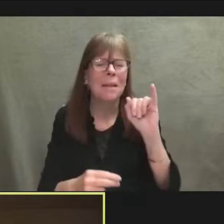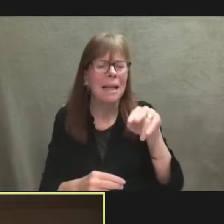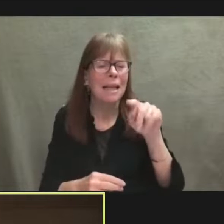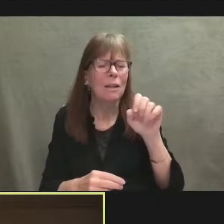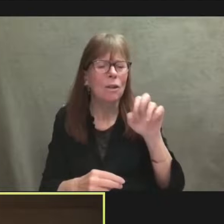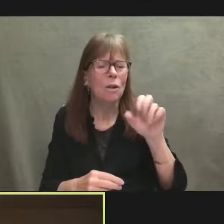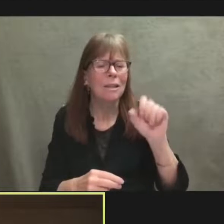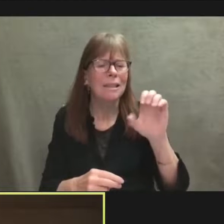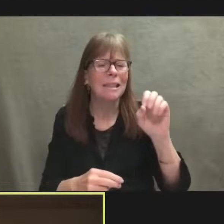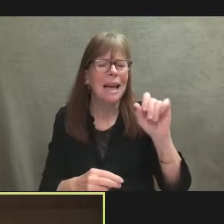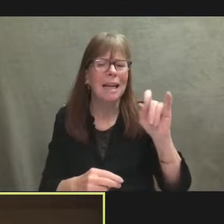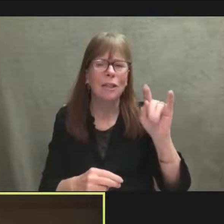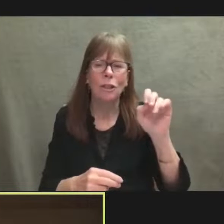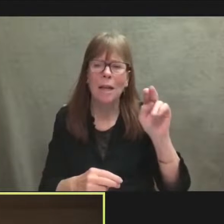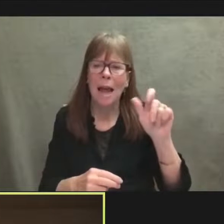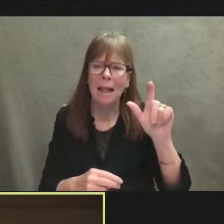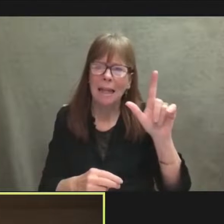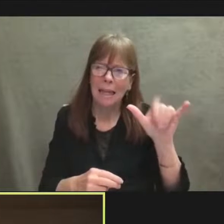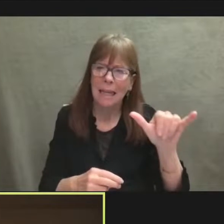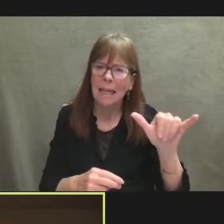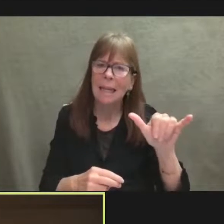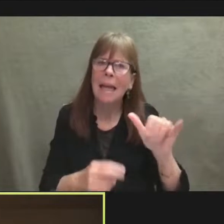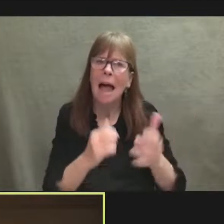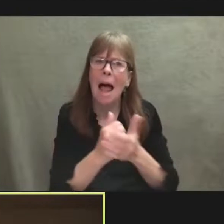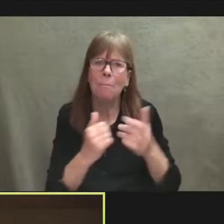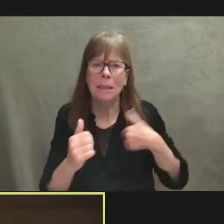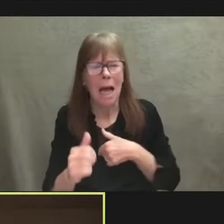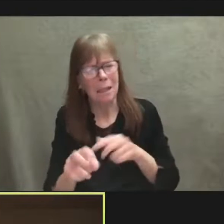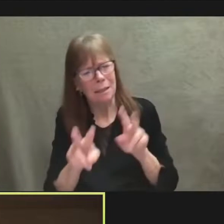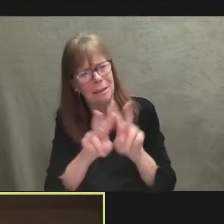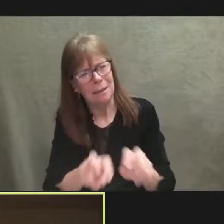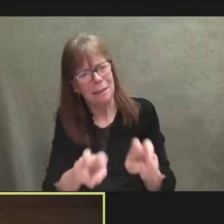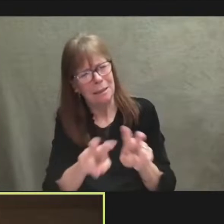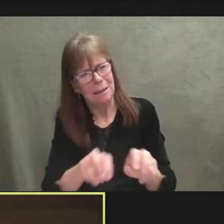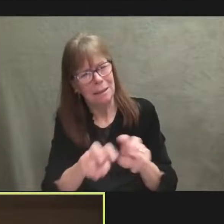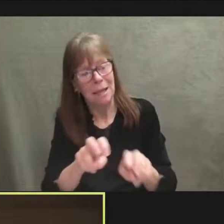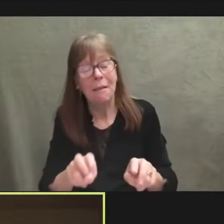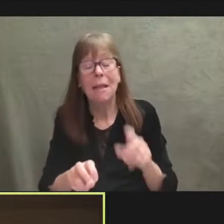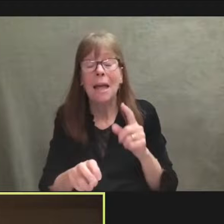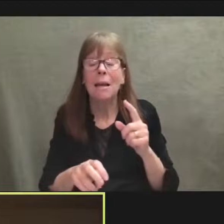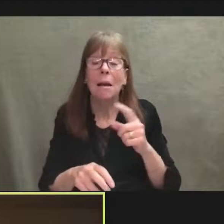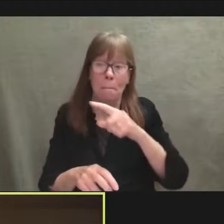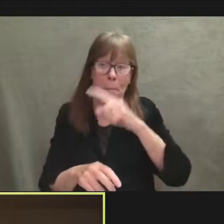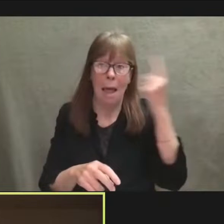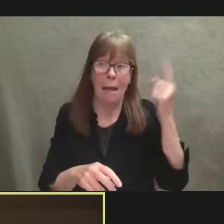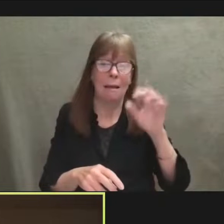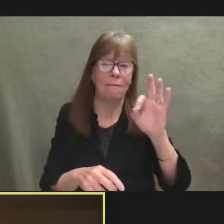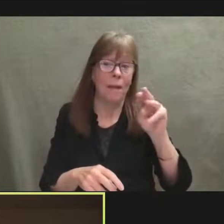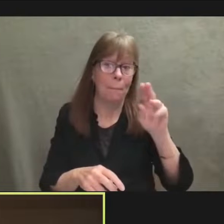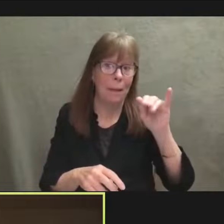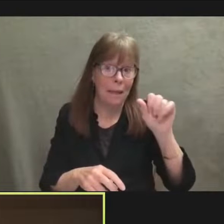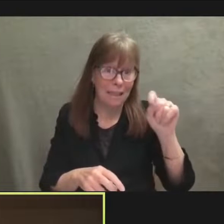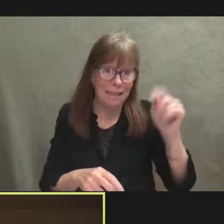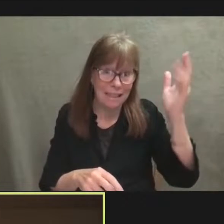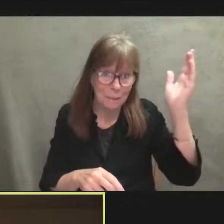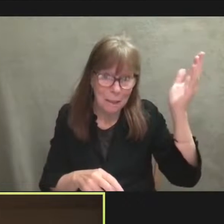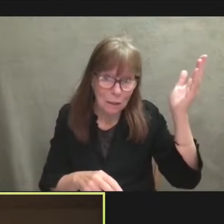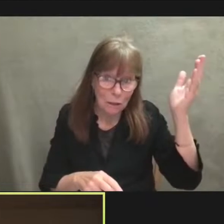analytic framework created by black feminist speakers talking about power dynamics, and how